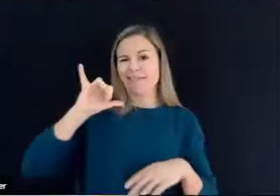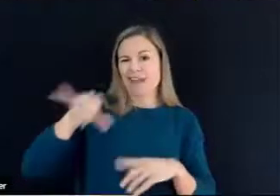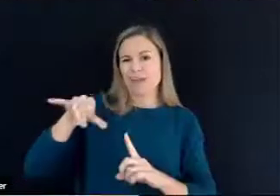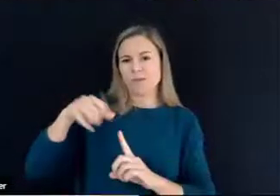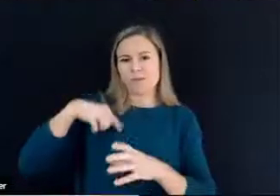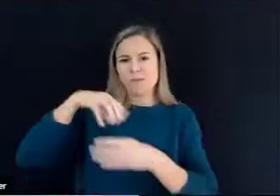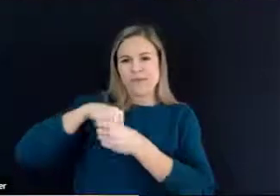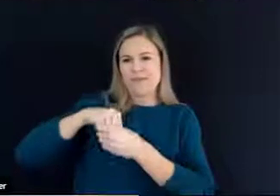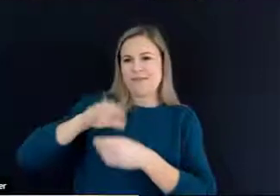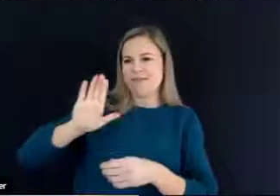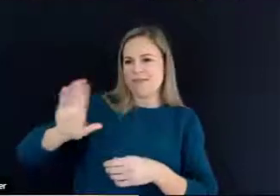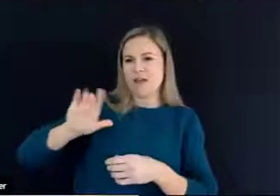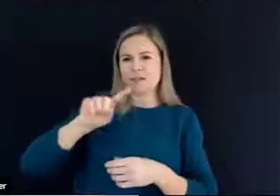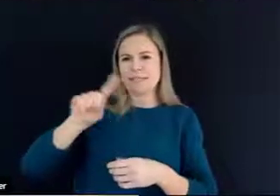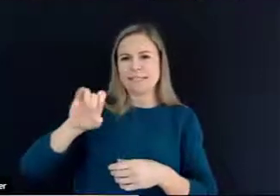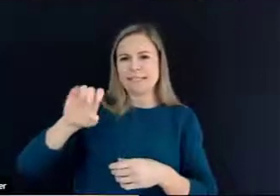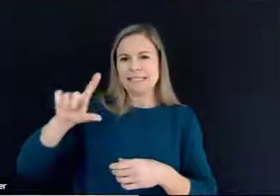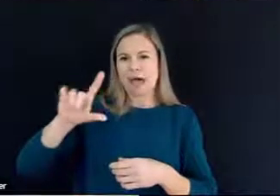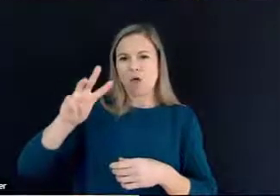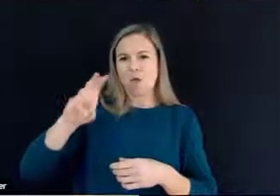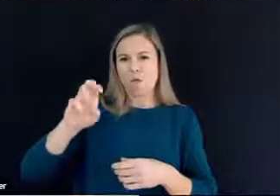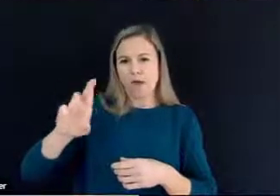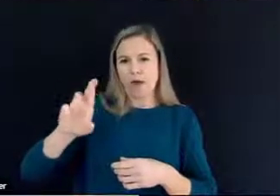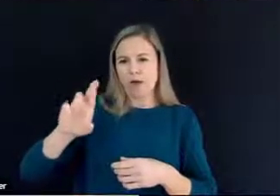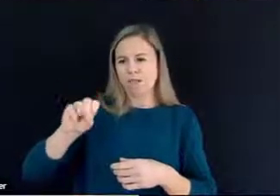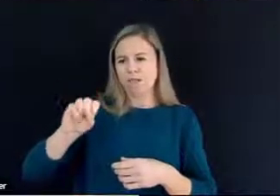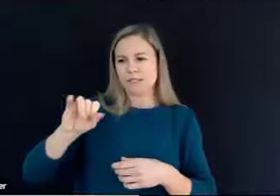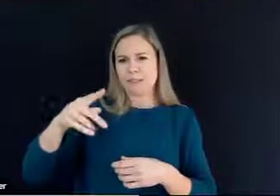That was in the year 2010. Next slide, Katie.